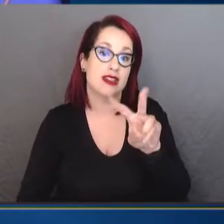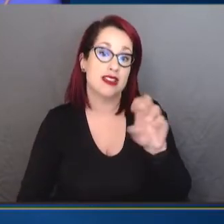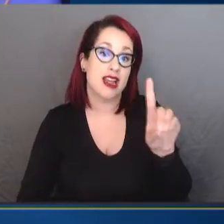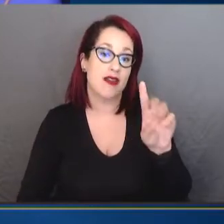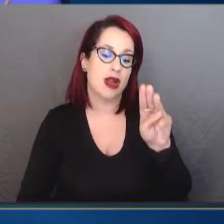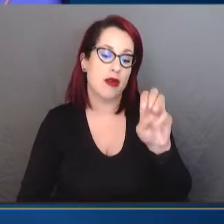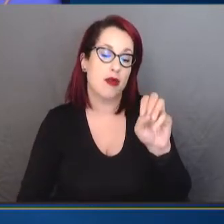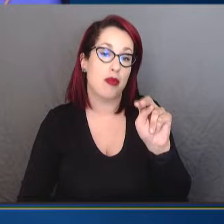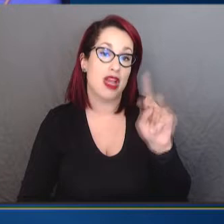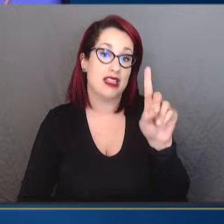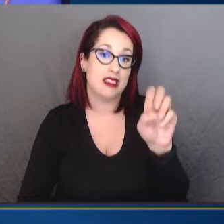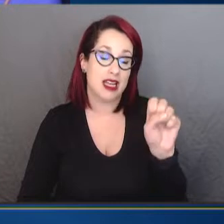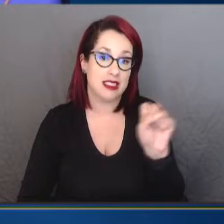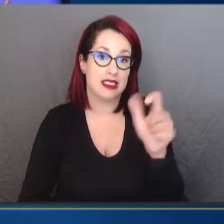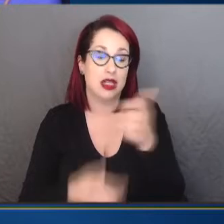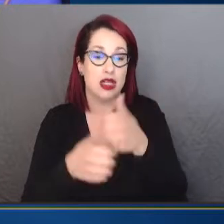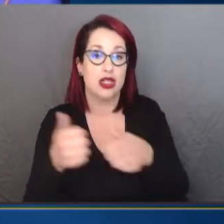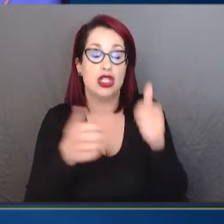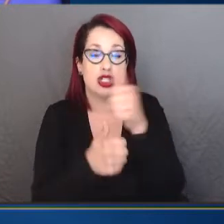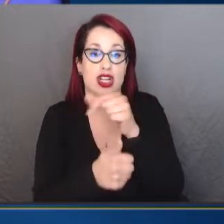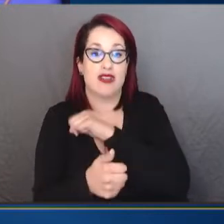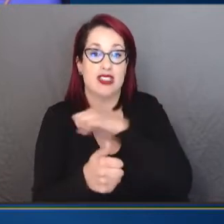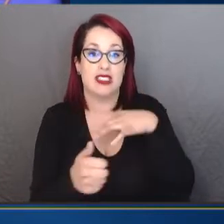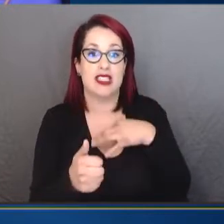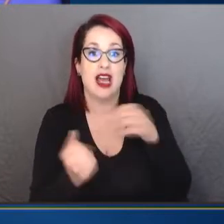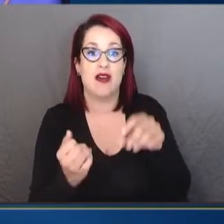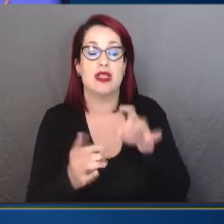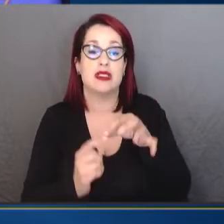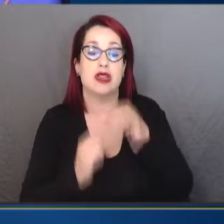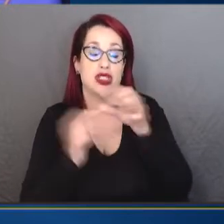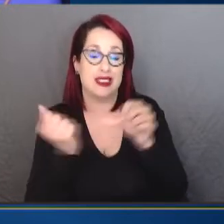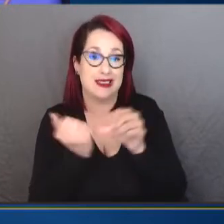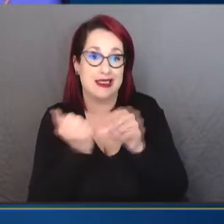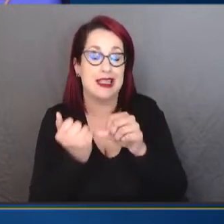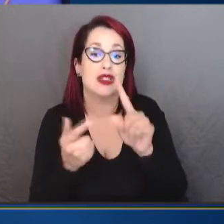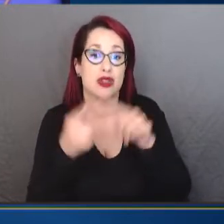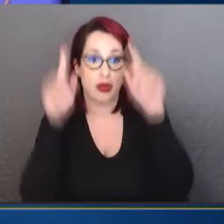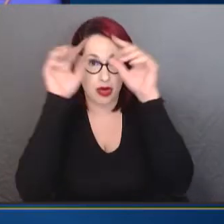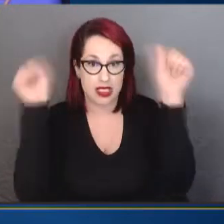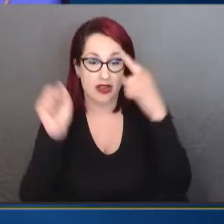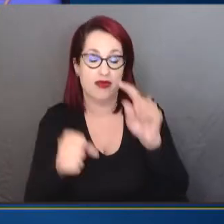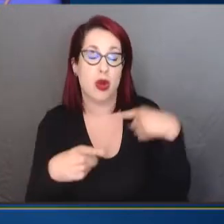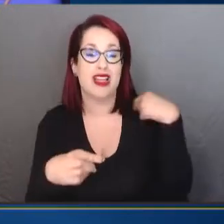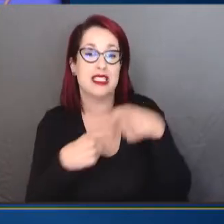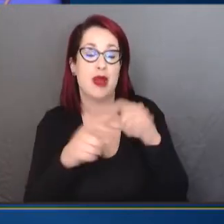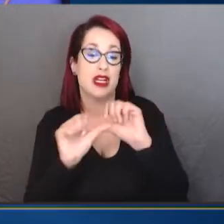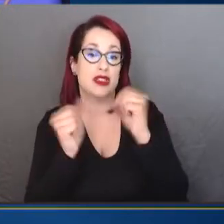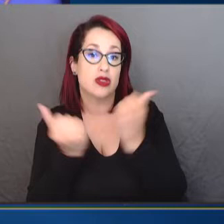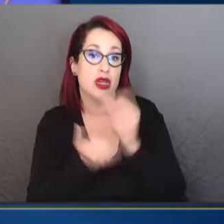to the President for the -- of the Hispanic Association of Colleges and Universities, or HACU.